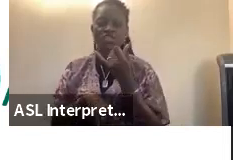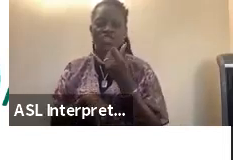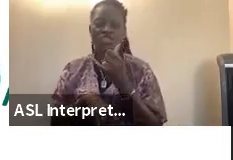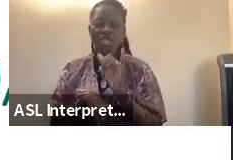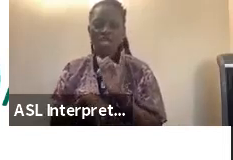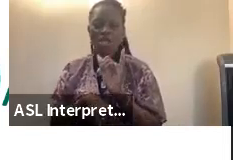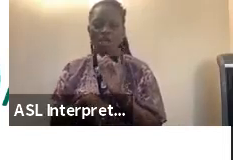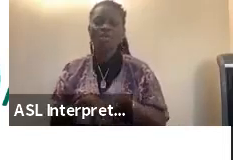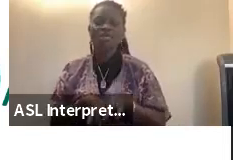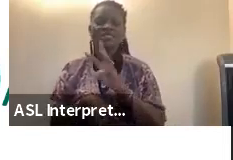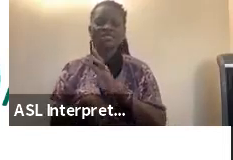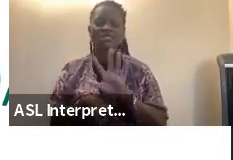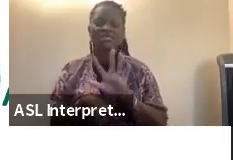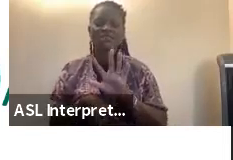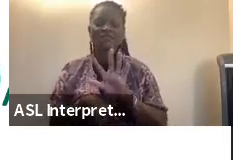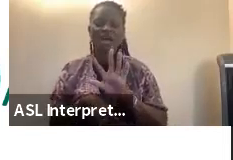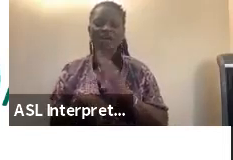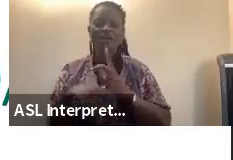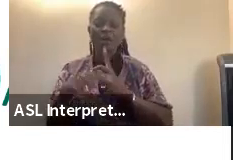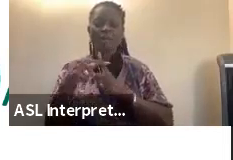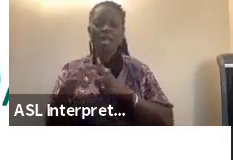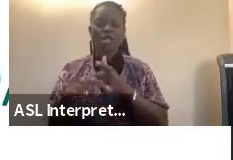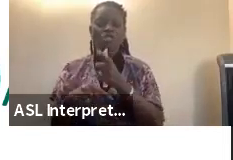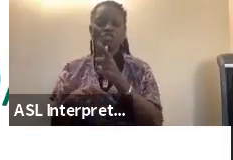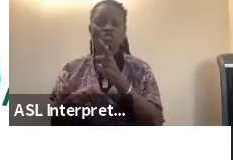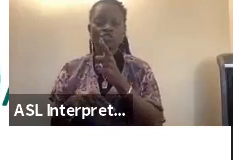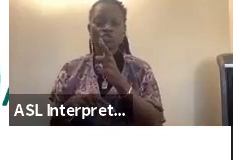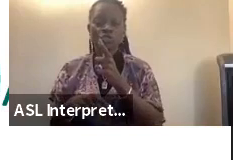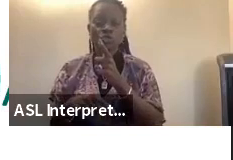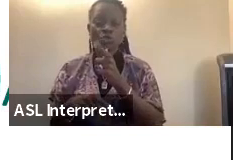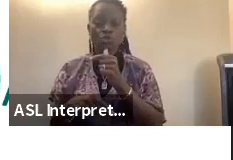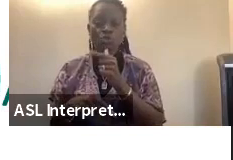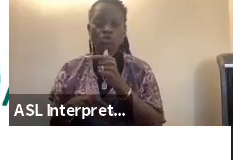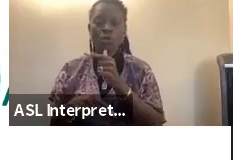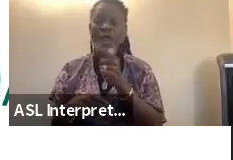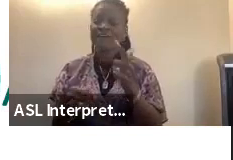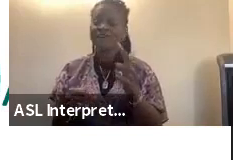have completed their vaccine series, but they aren't six months past their last